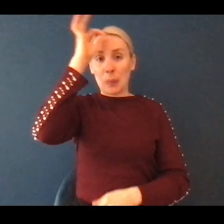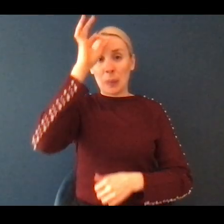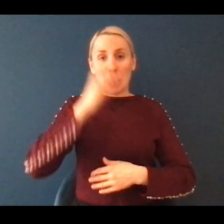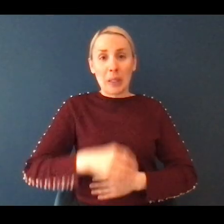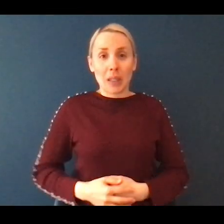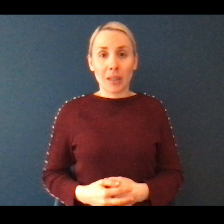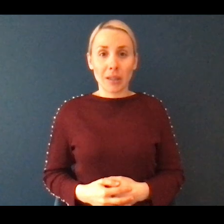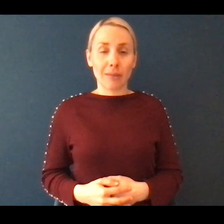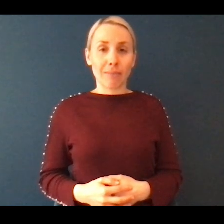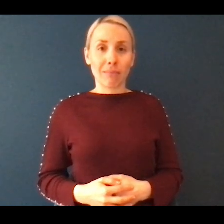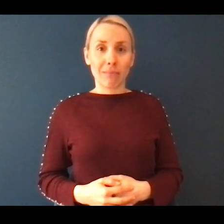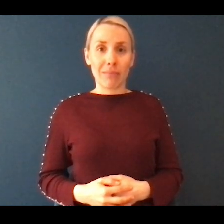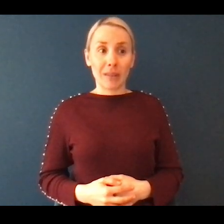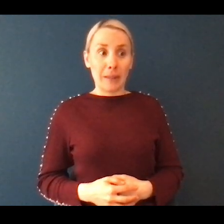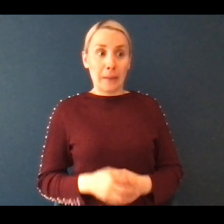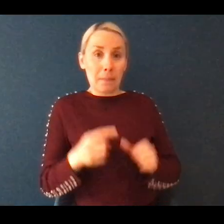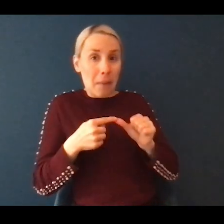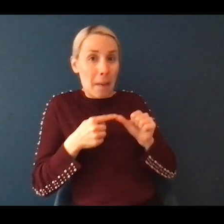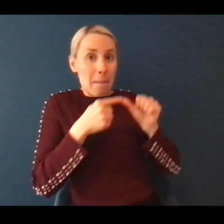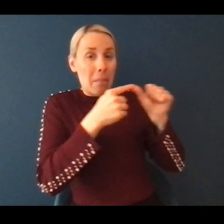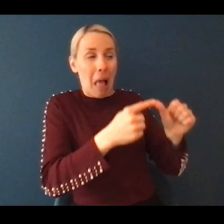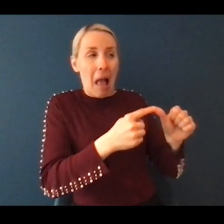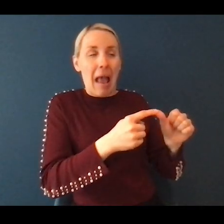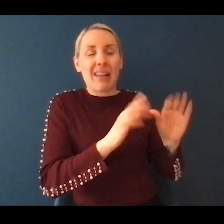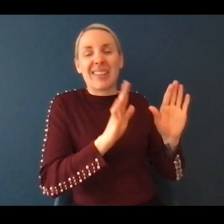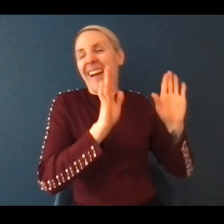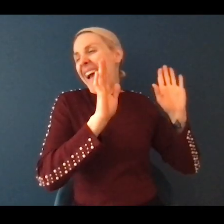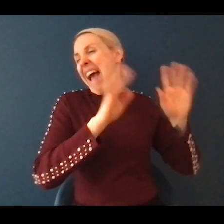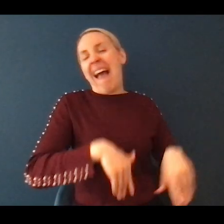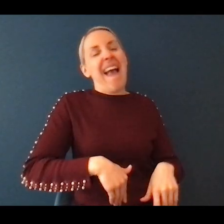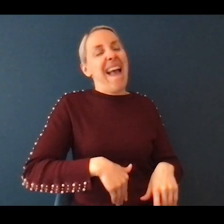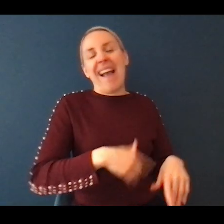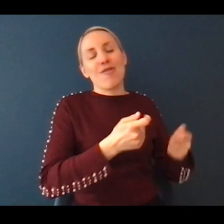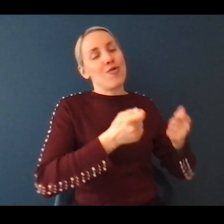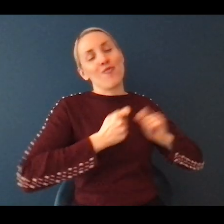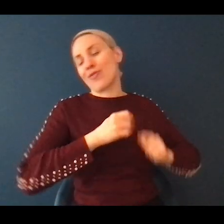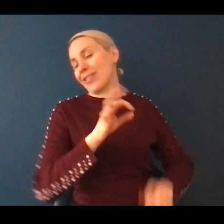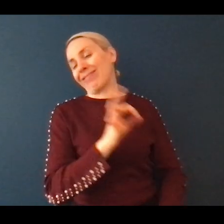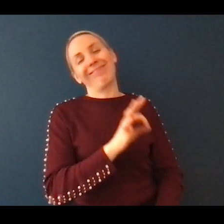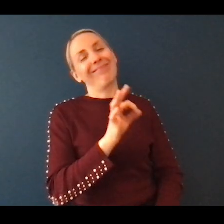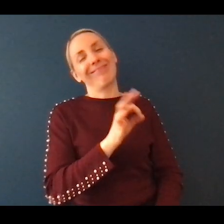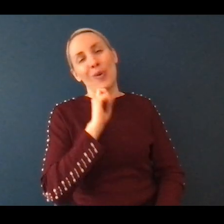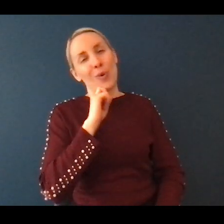I really didn't think I was going to get the award so I convinced myself that it was still